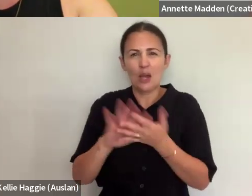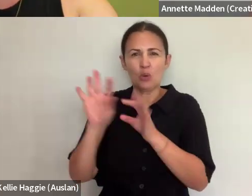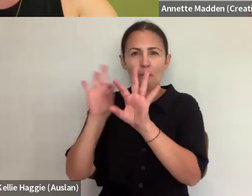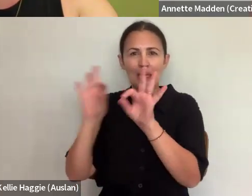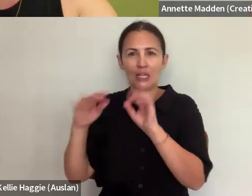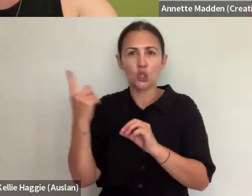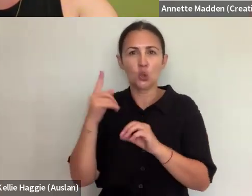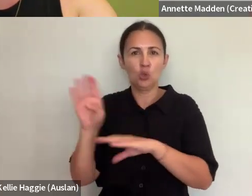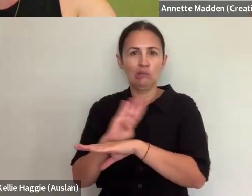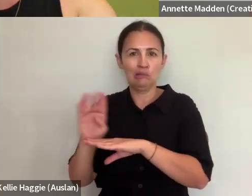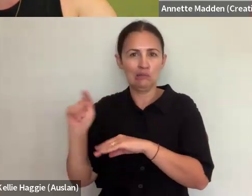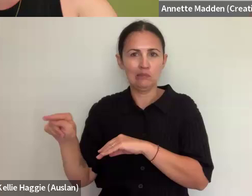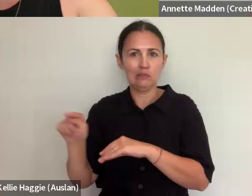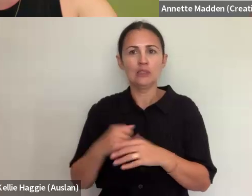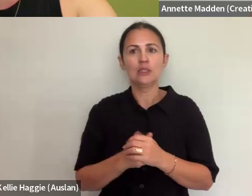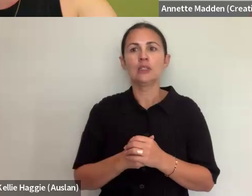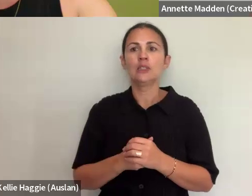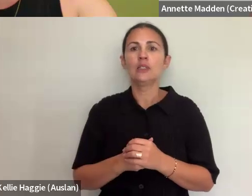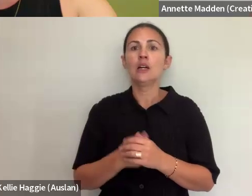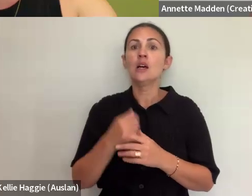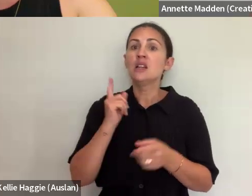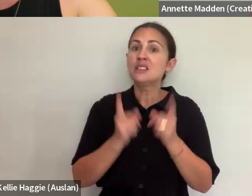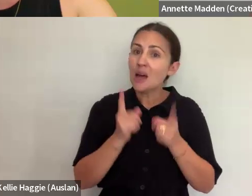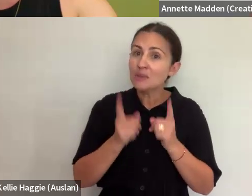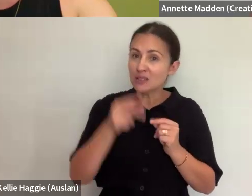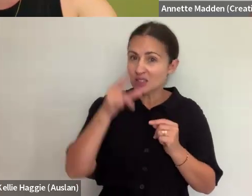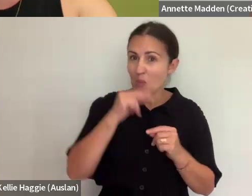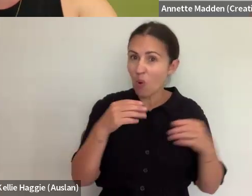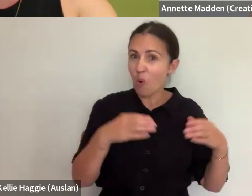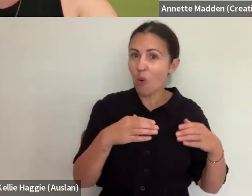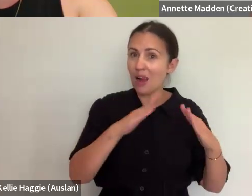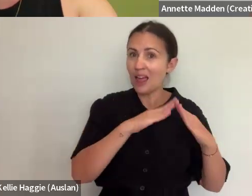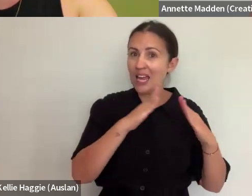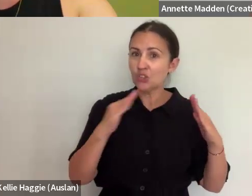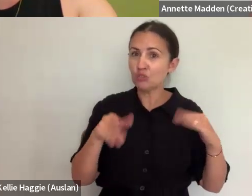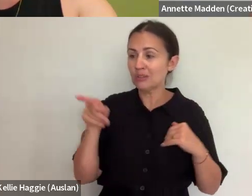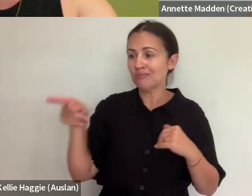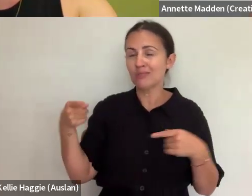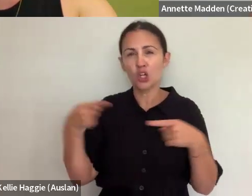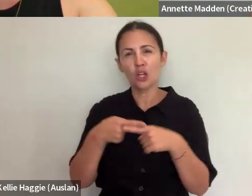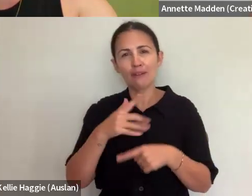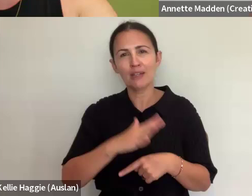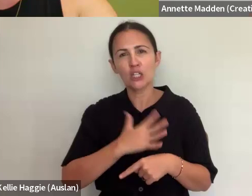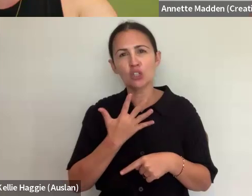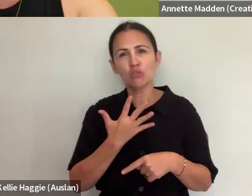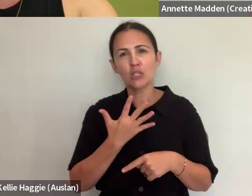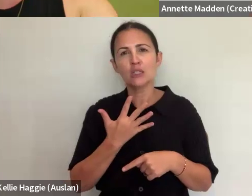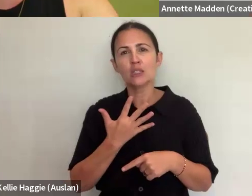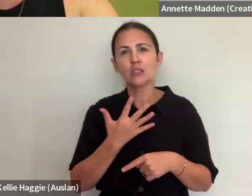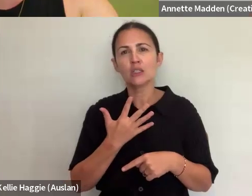, deep knowledge of the Victorian sector as well within the panel. Of course, we need to manage complex